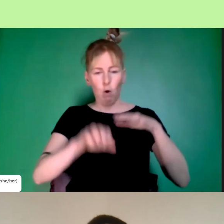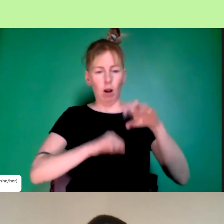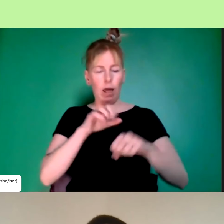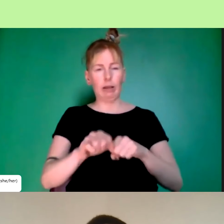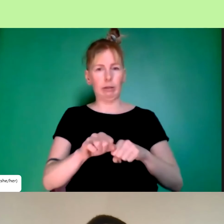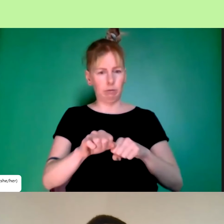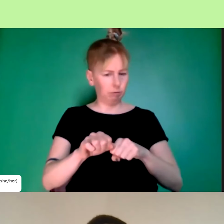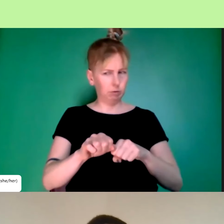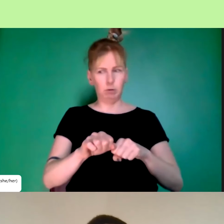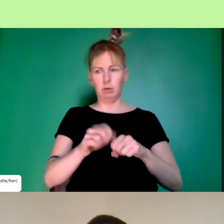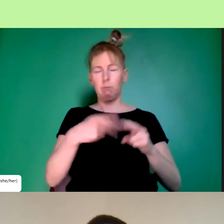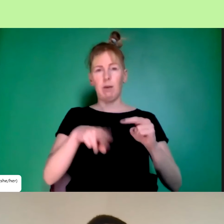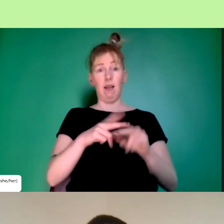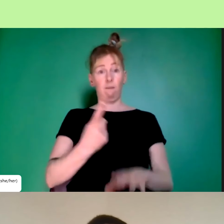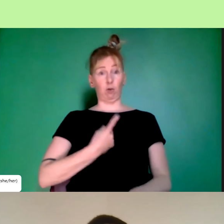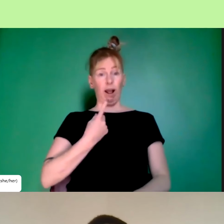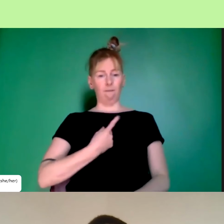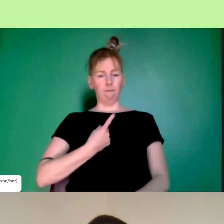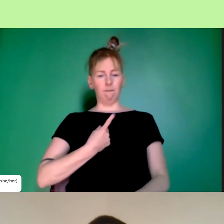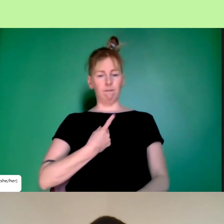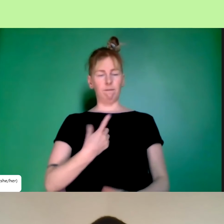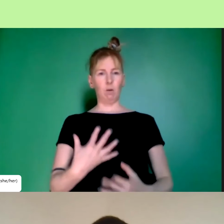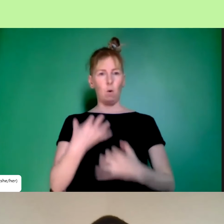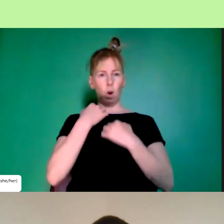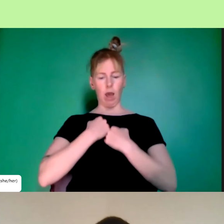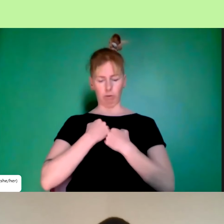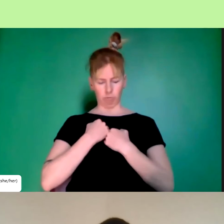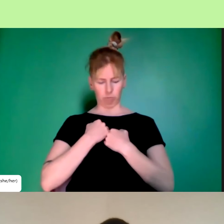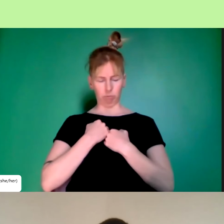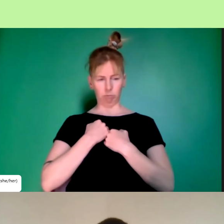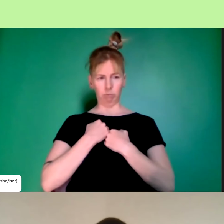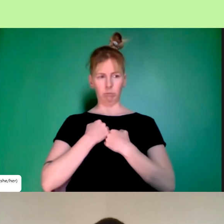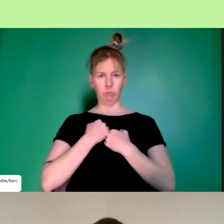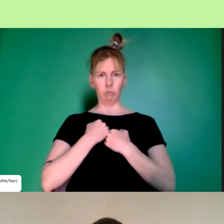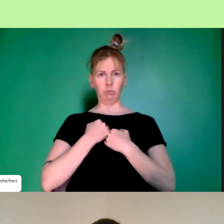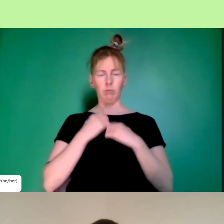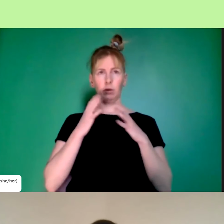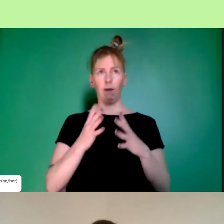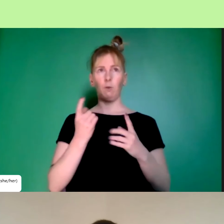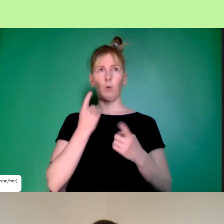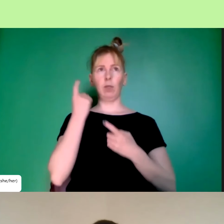of yourself in relation to a coloniser, you know, and for me this is the challenge is that it